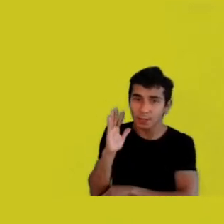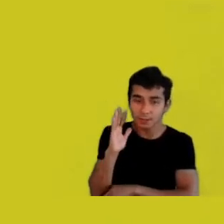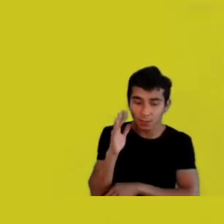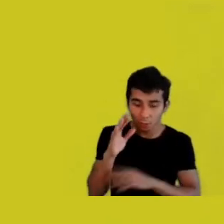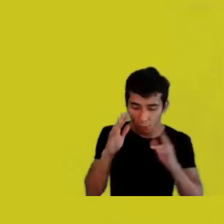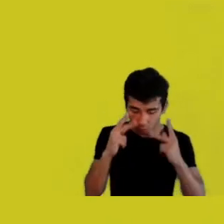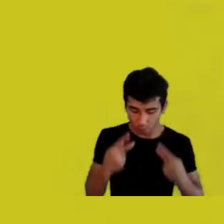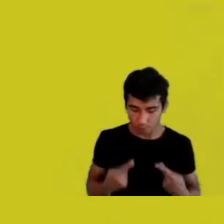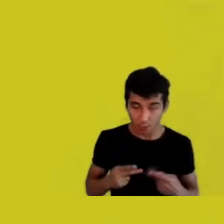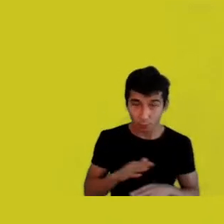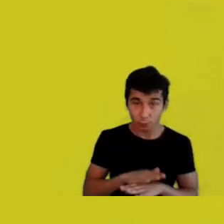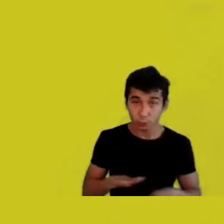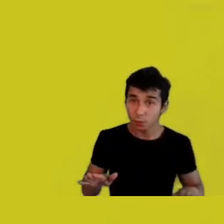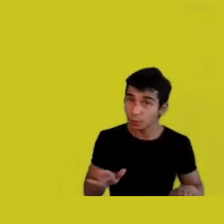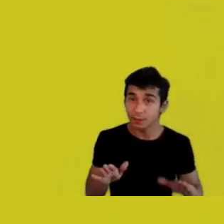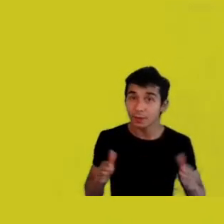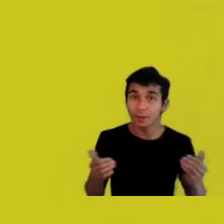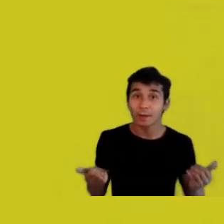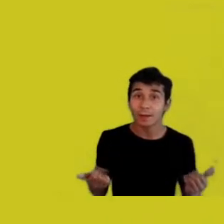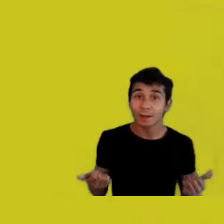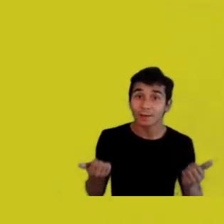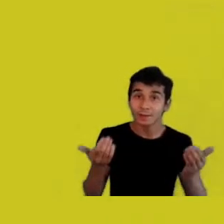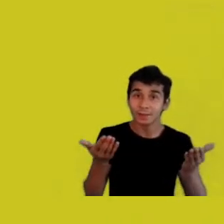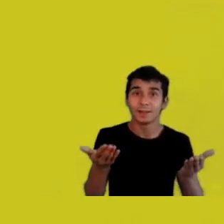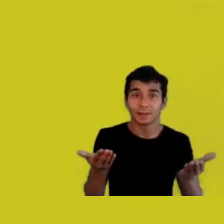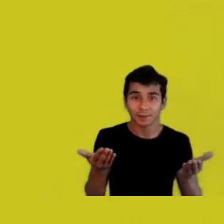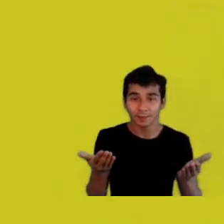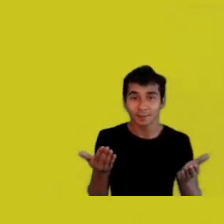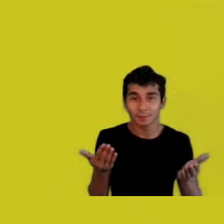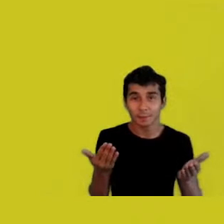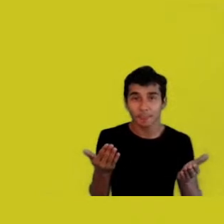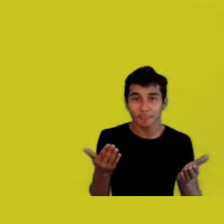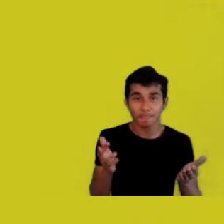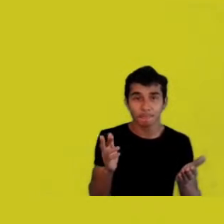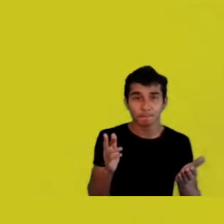instead of producing an illusion of control.